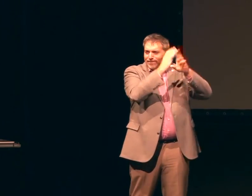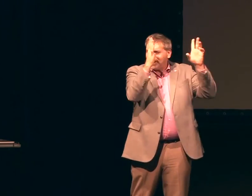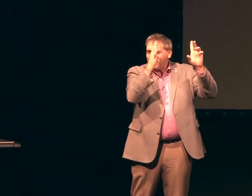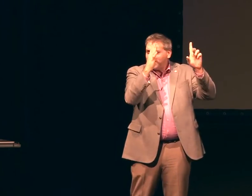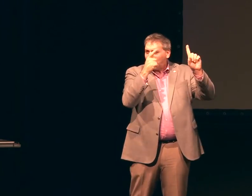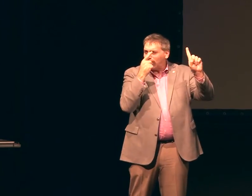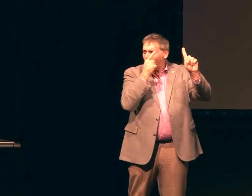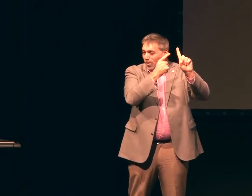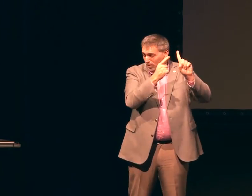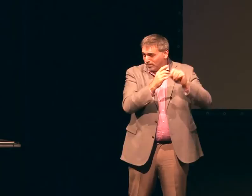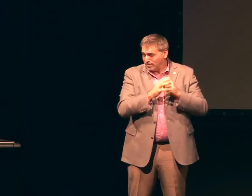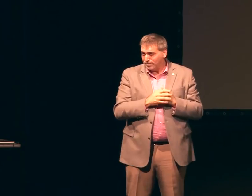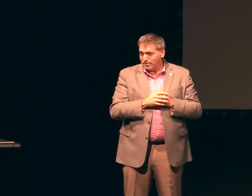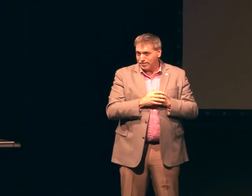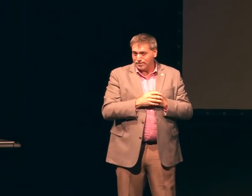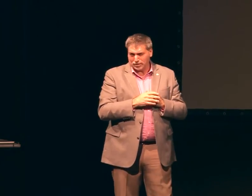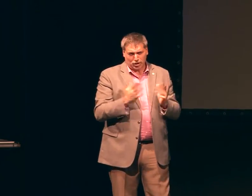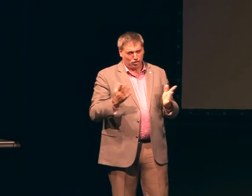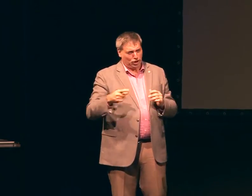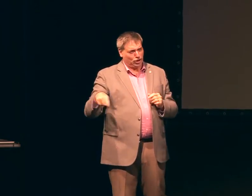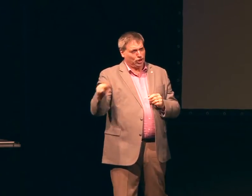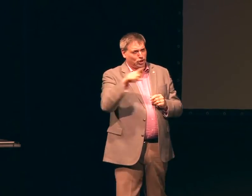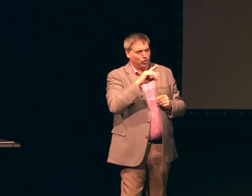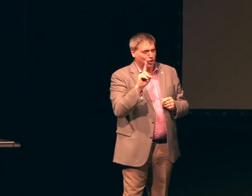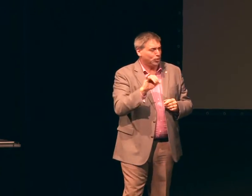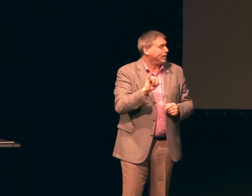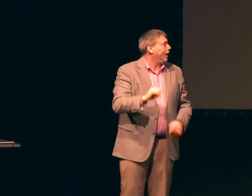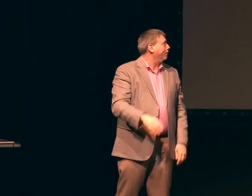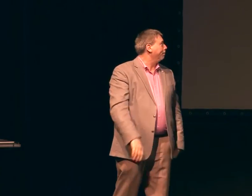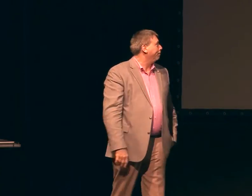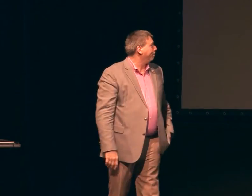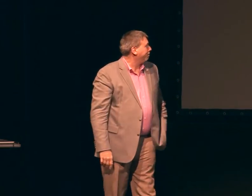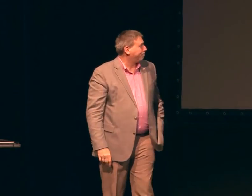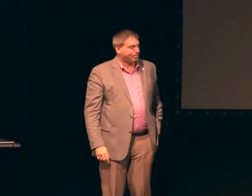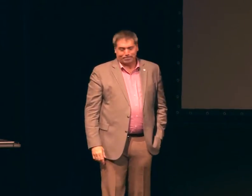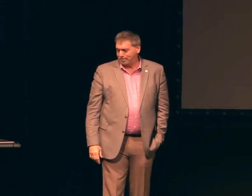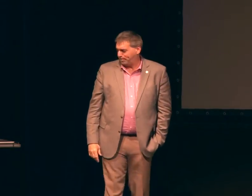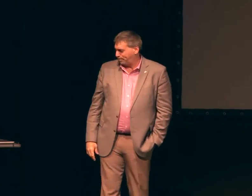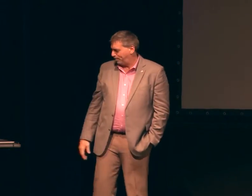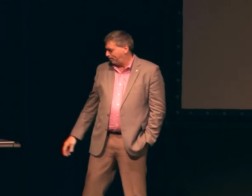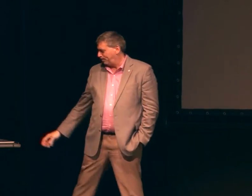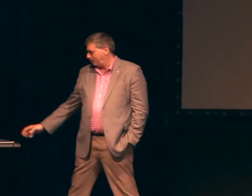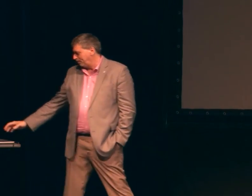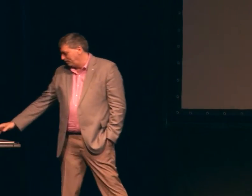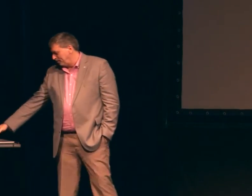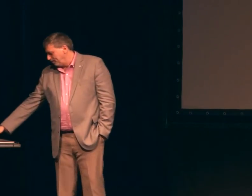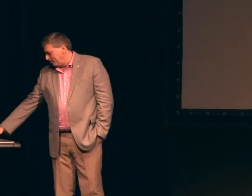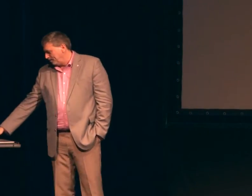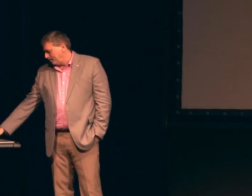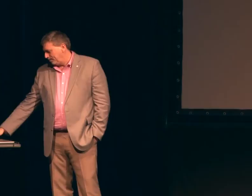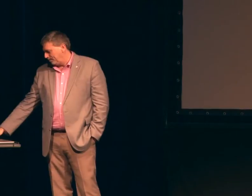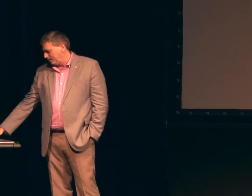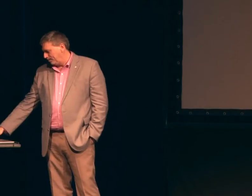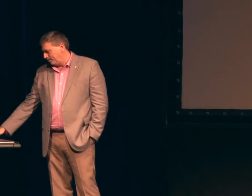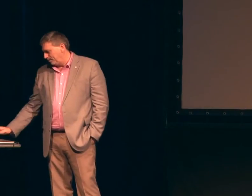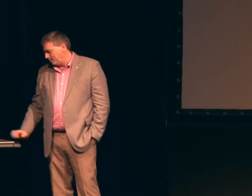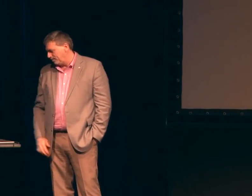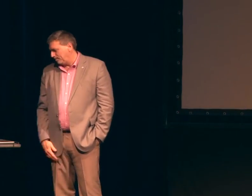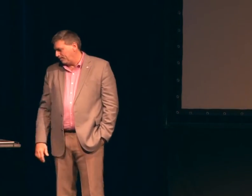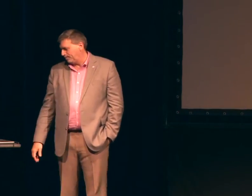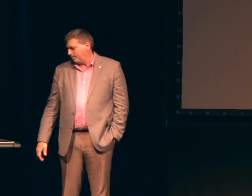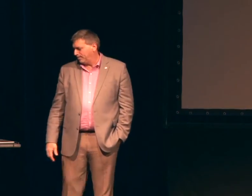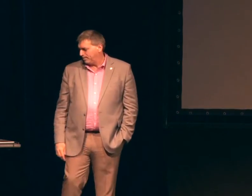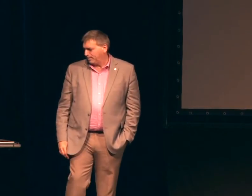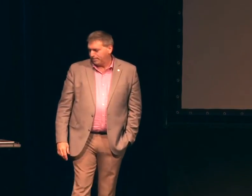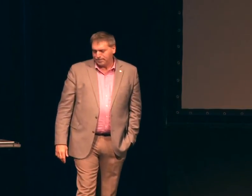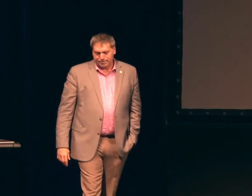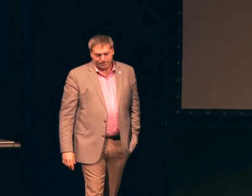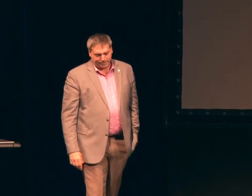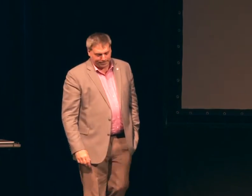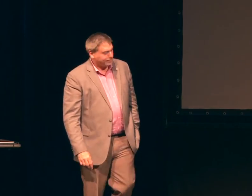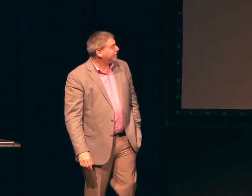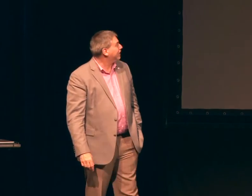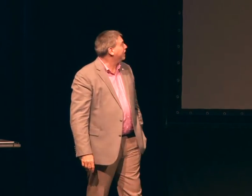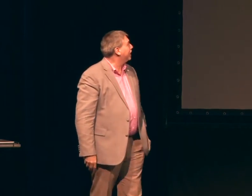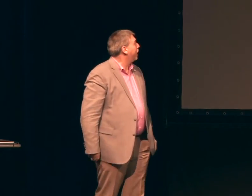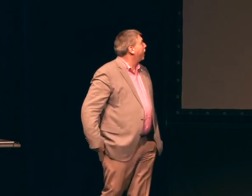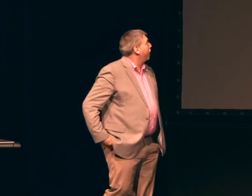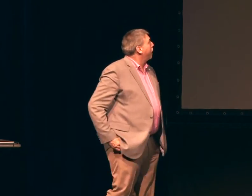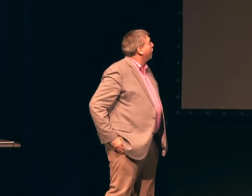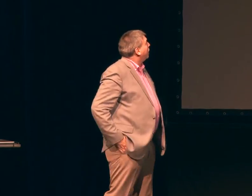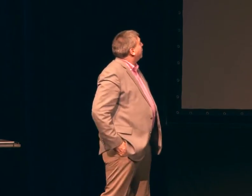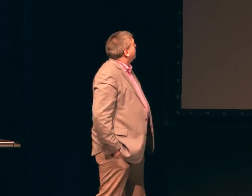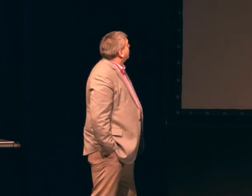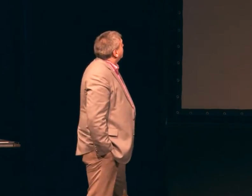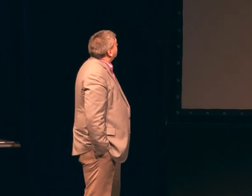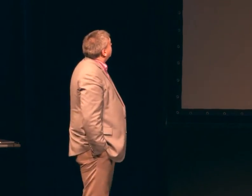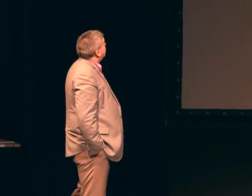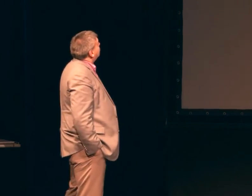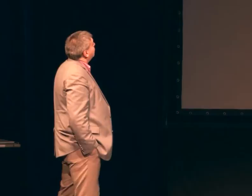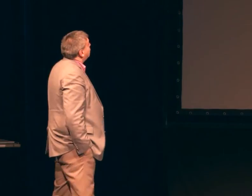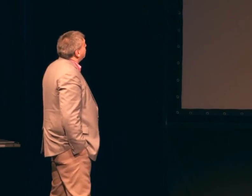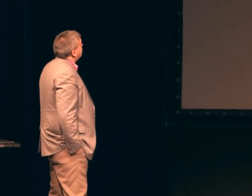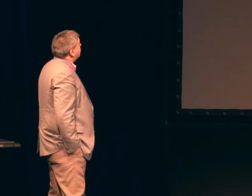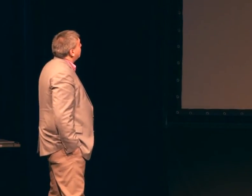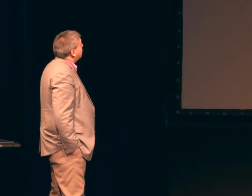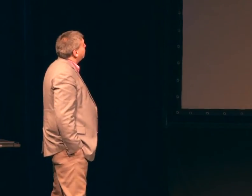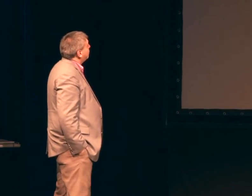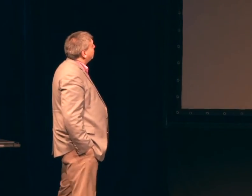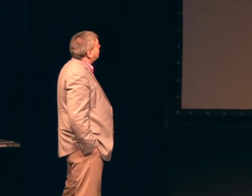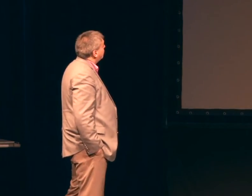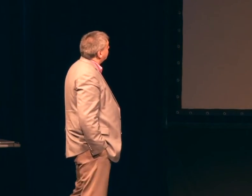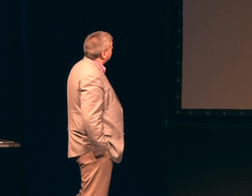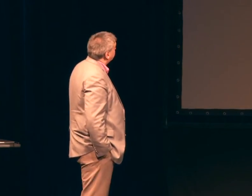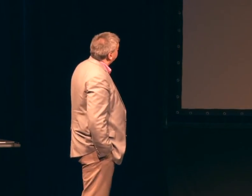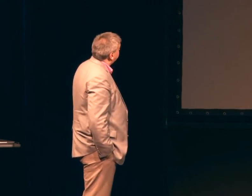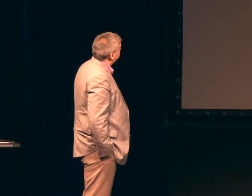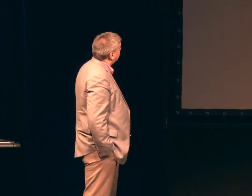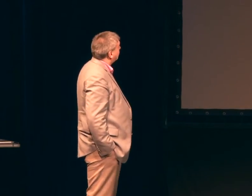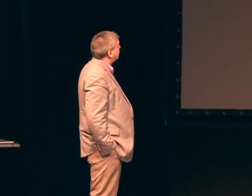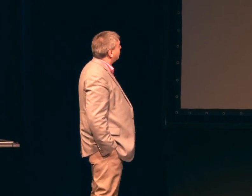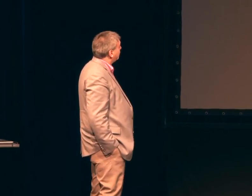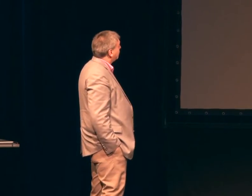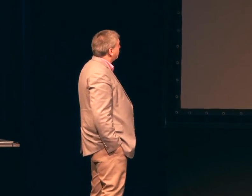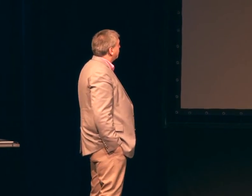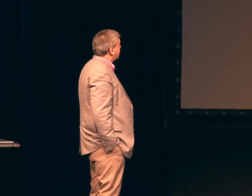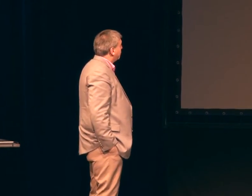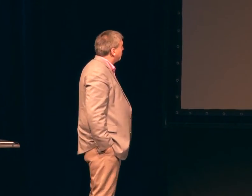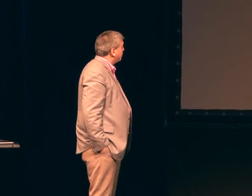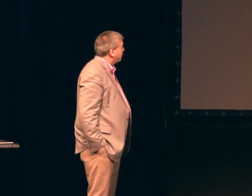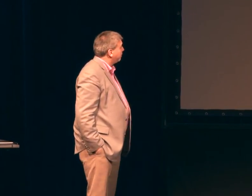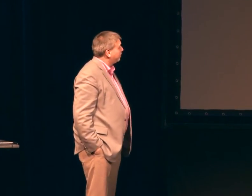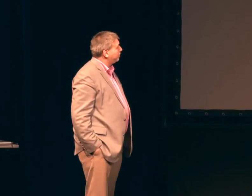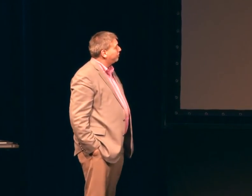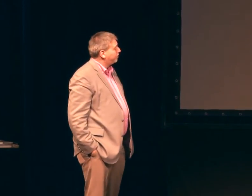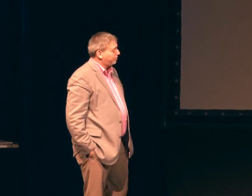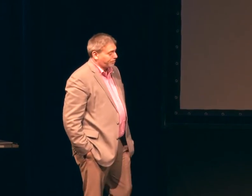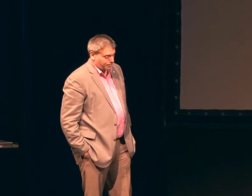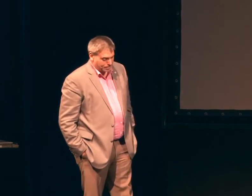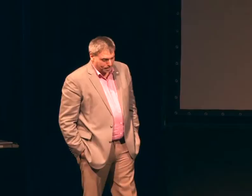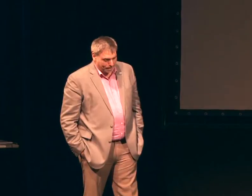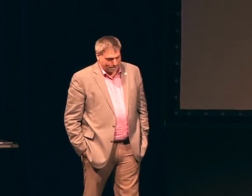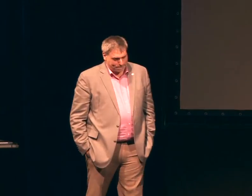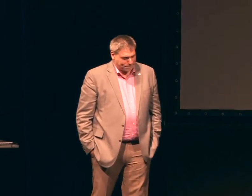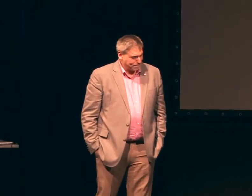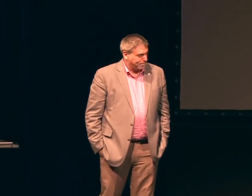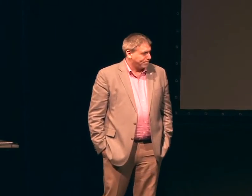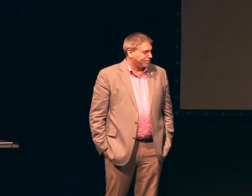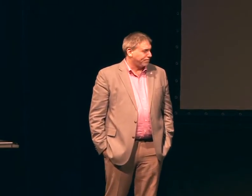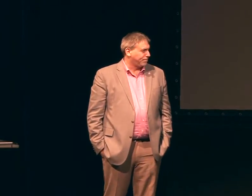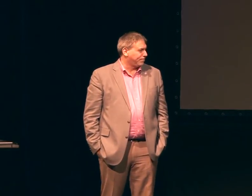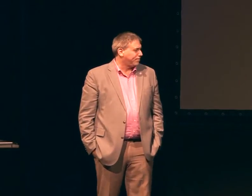community can then follow it and meet those expectations. You do the same. Ready to